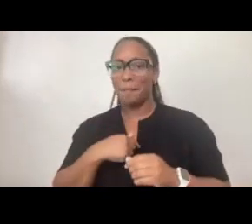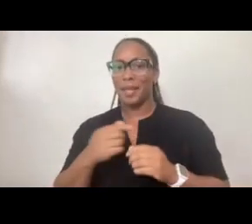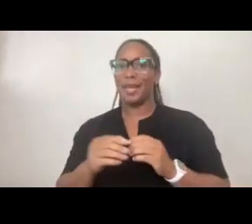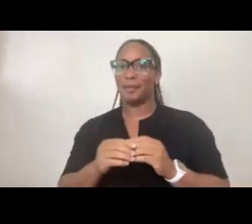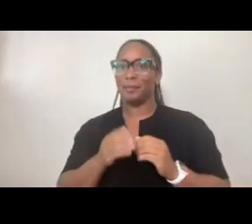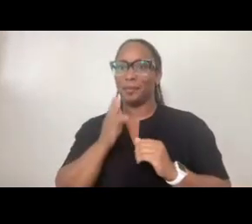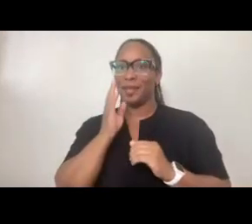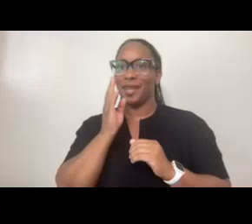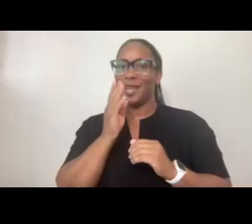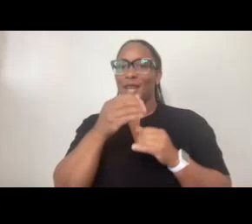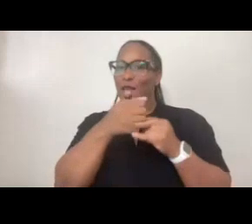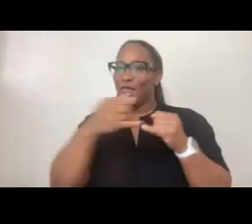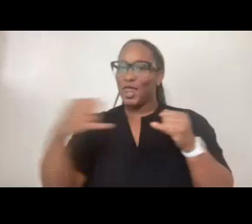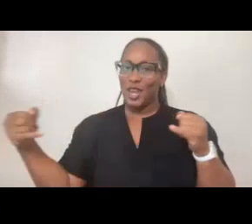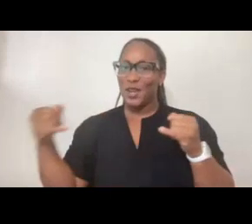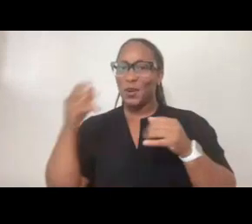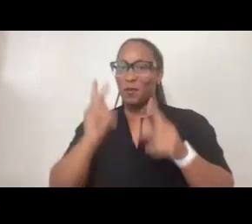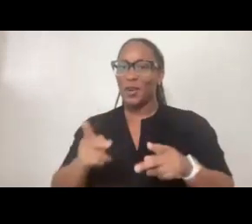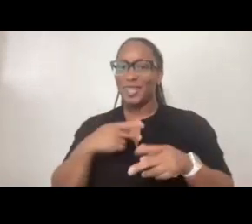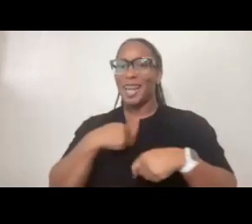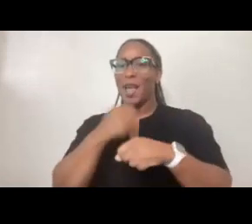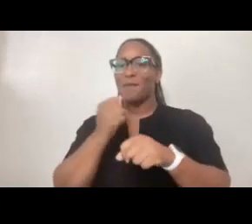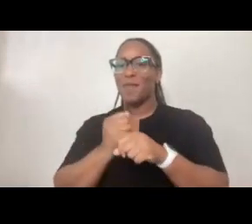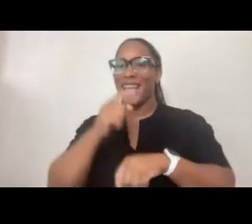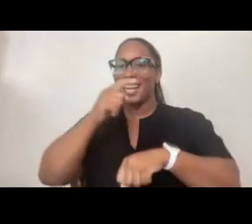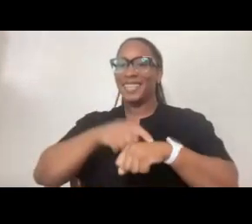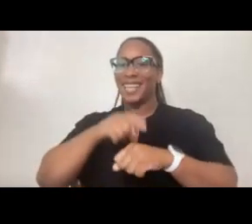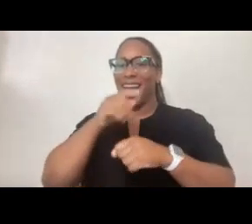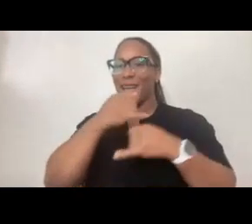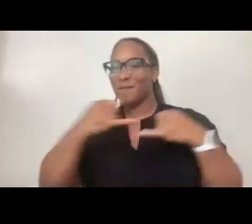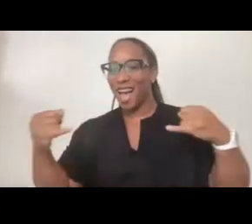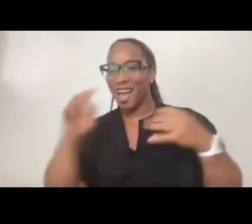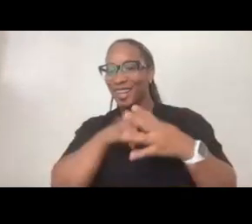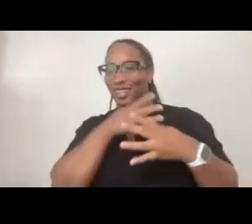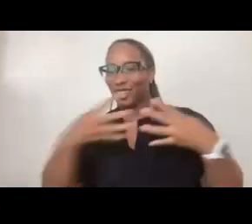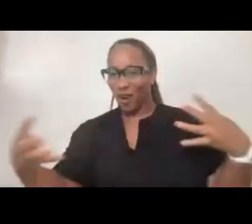that I have actually put together a timeline chart that we shared with the